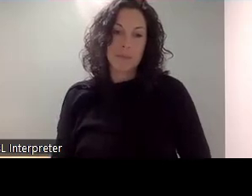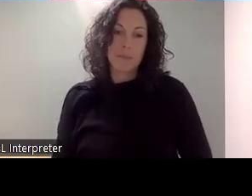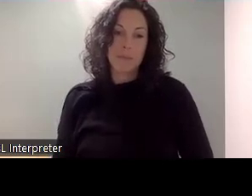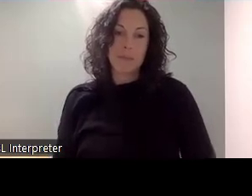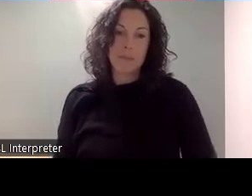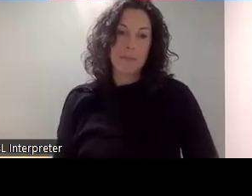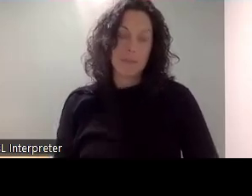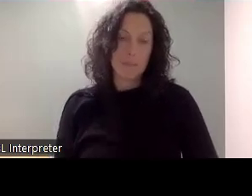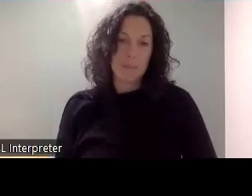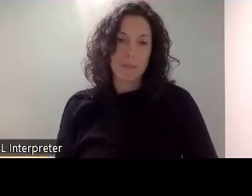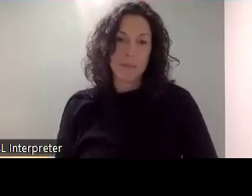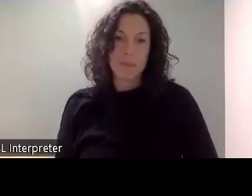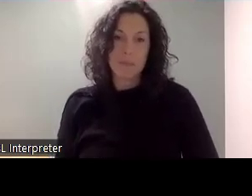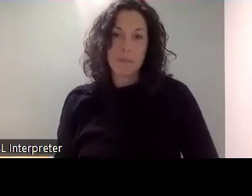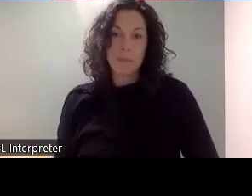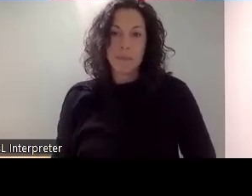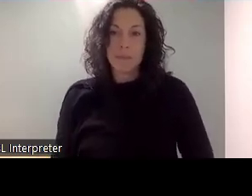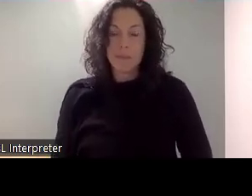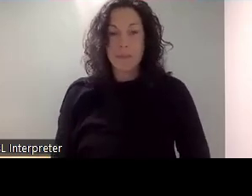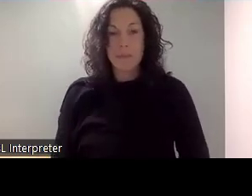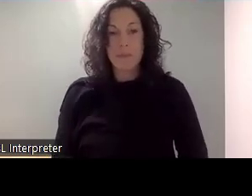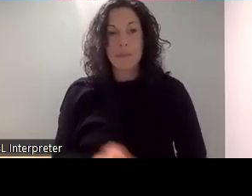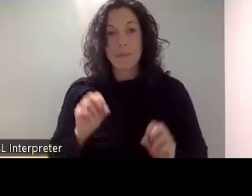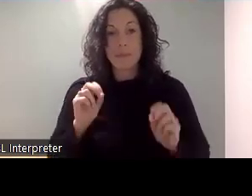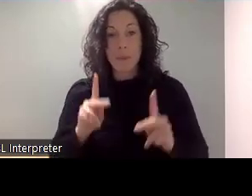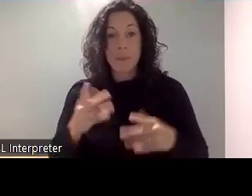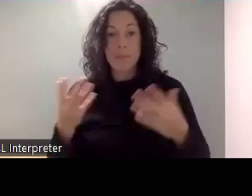Okay. Question number 2,